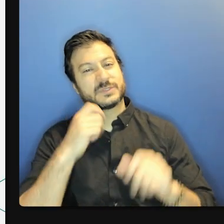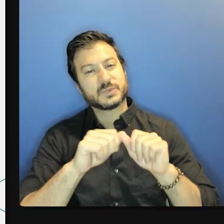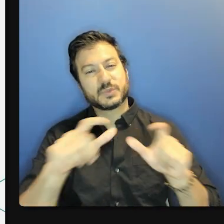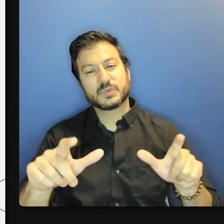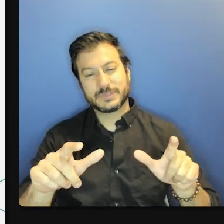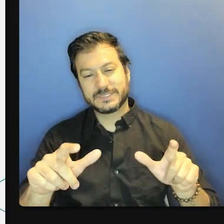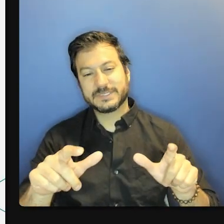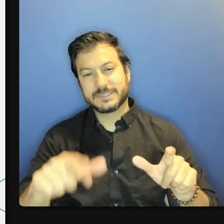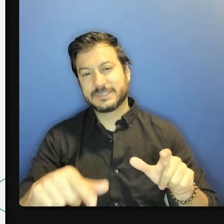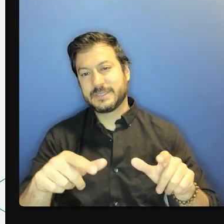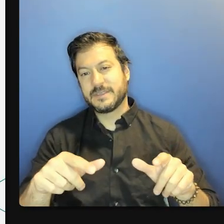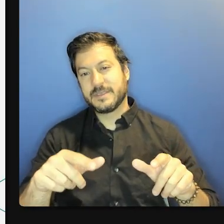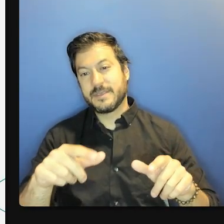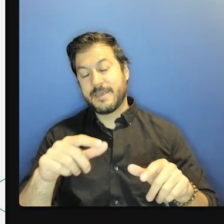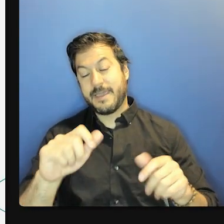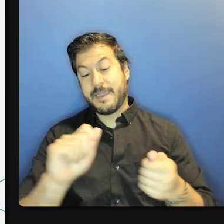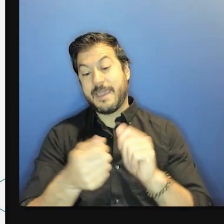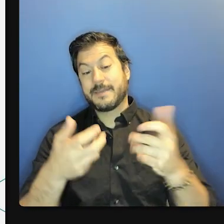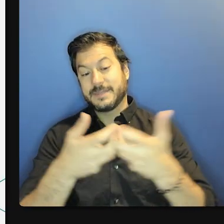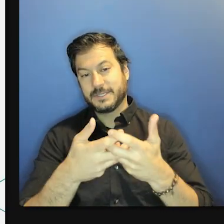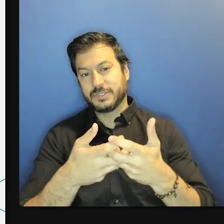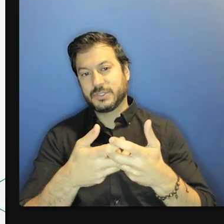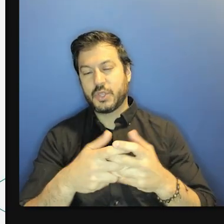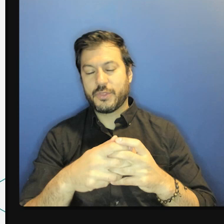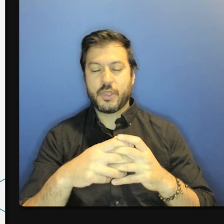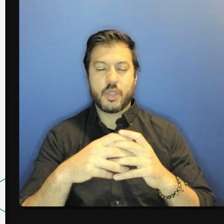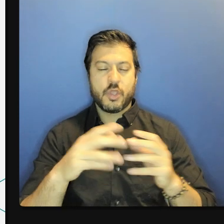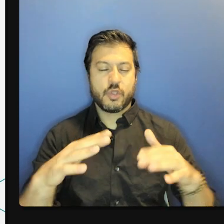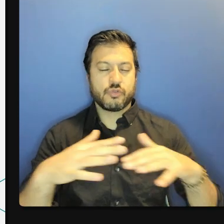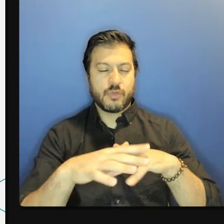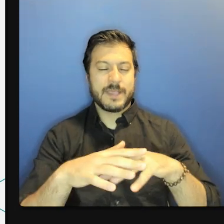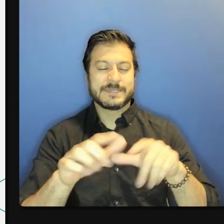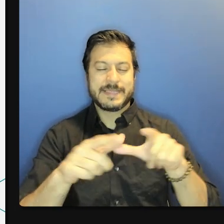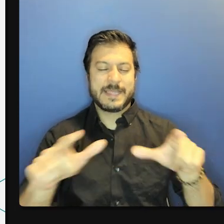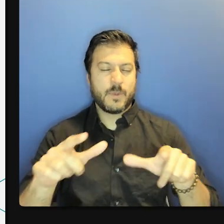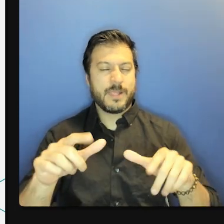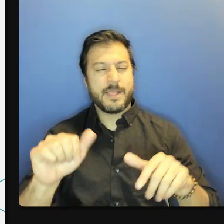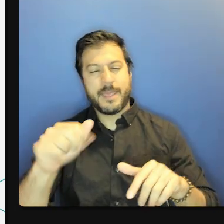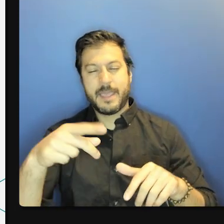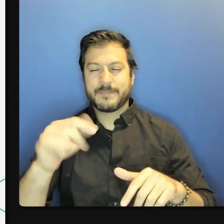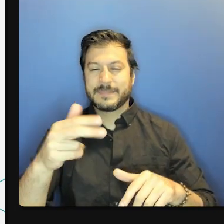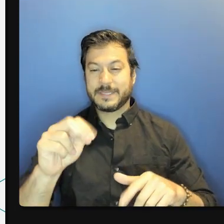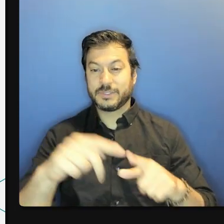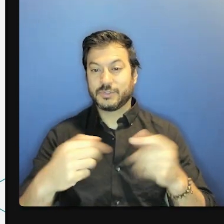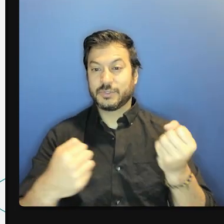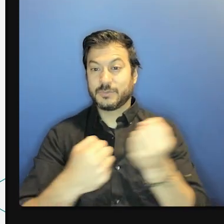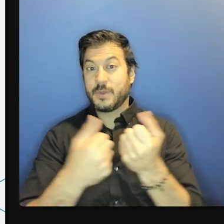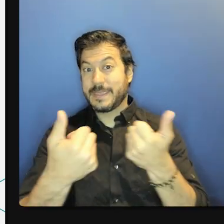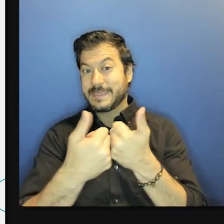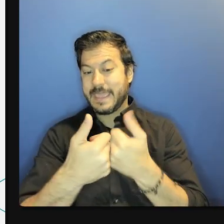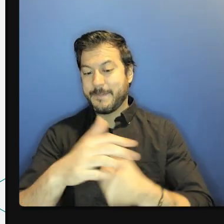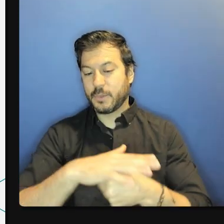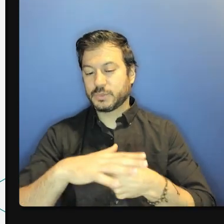We recently released cross-lingual adaptation. You could use our cross-lingual adaptation technologies to support game localization.